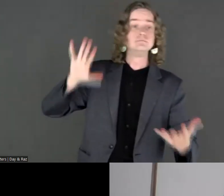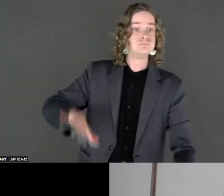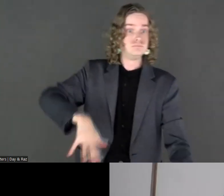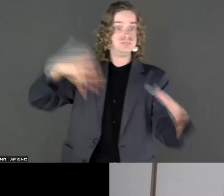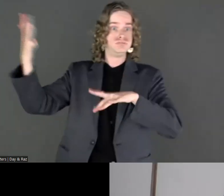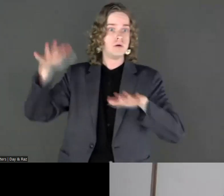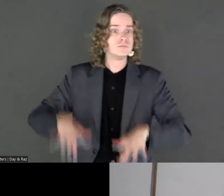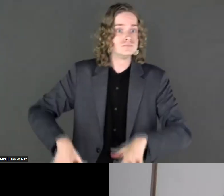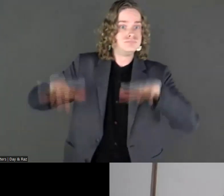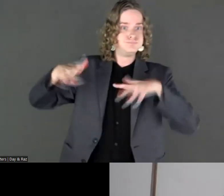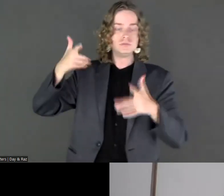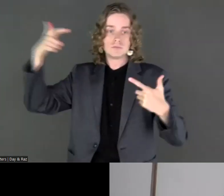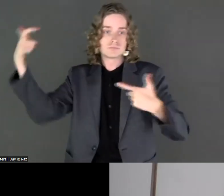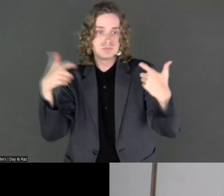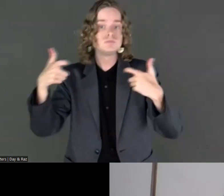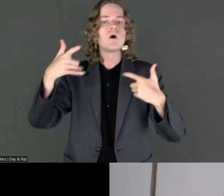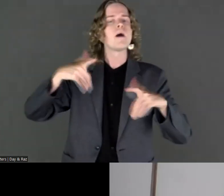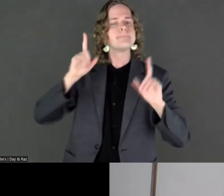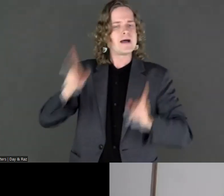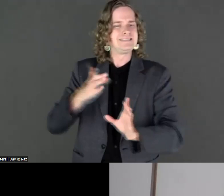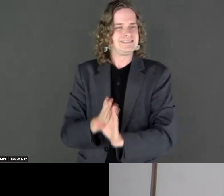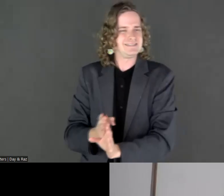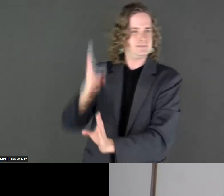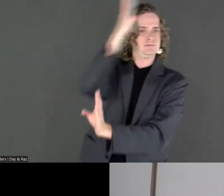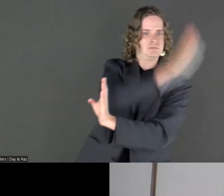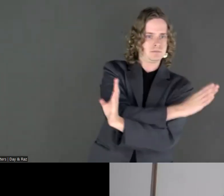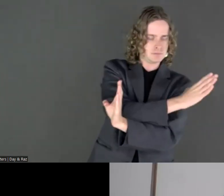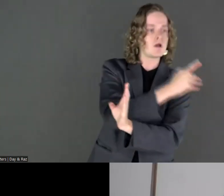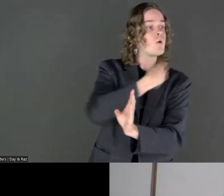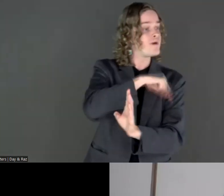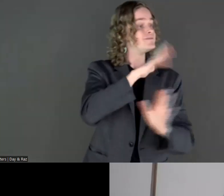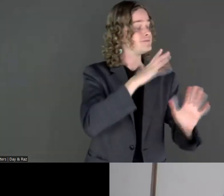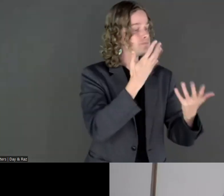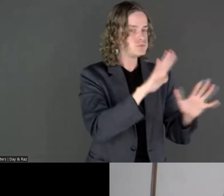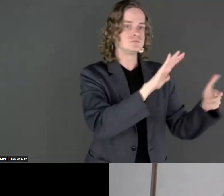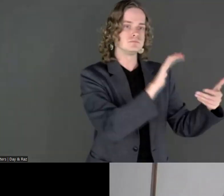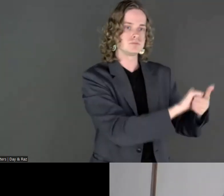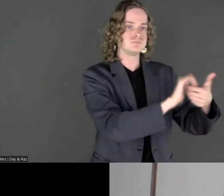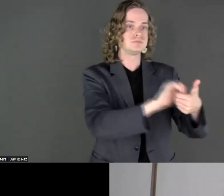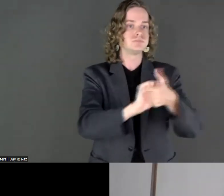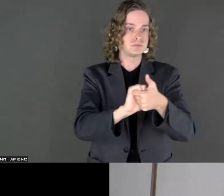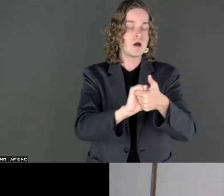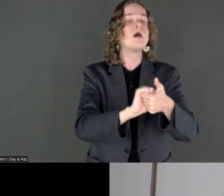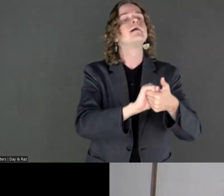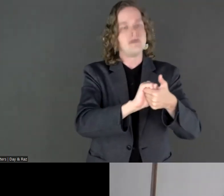we're putting these partnerships in place even before the start of an emergency. So I realized